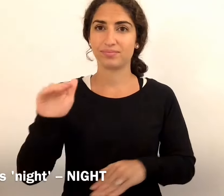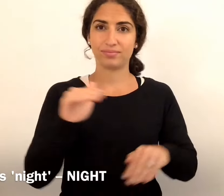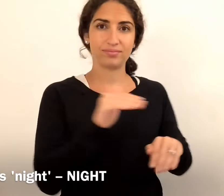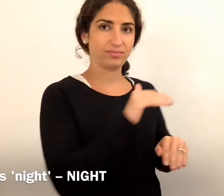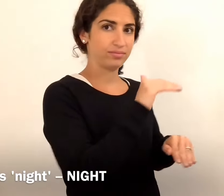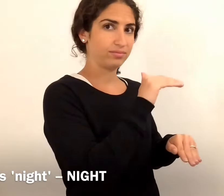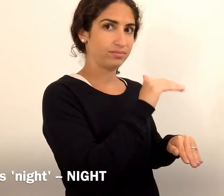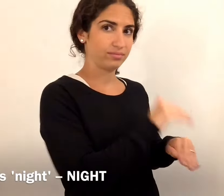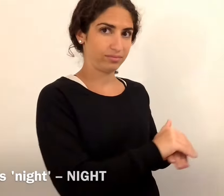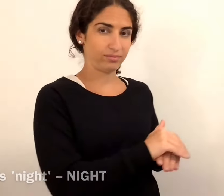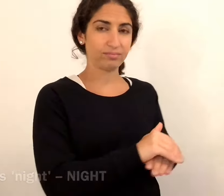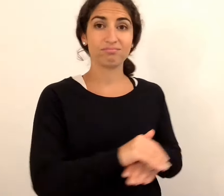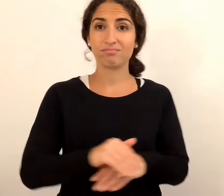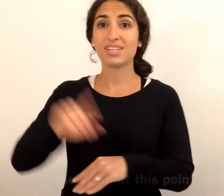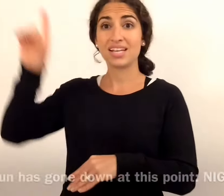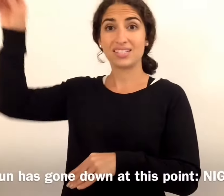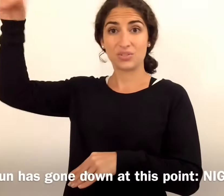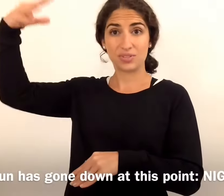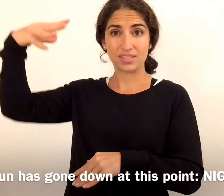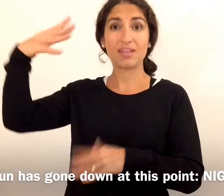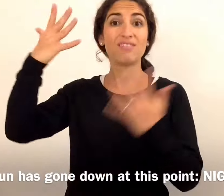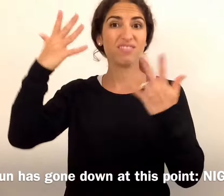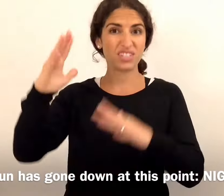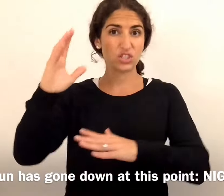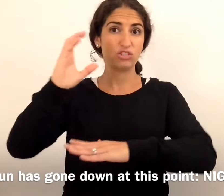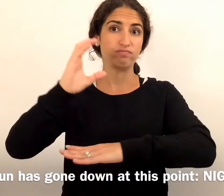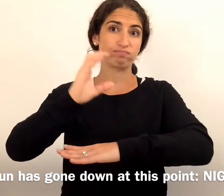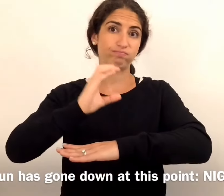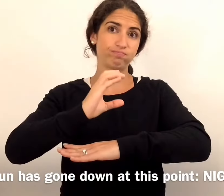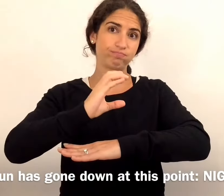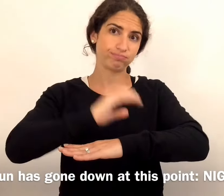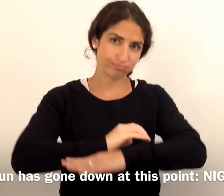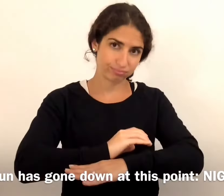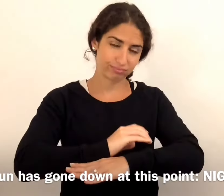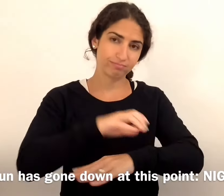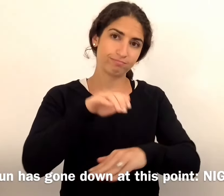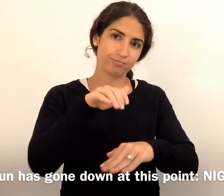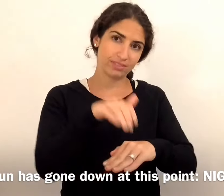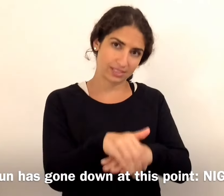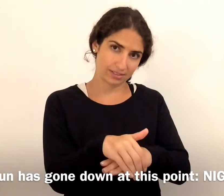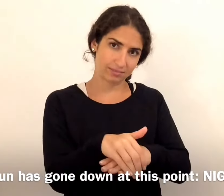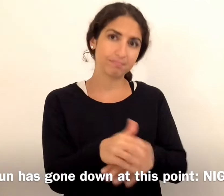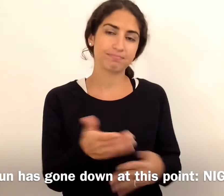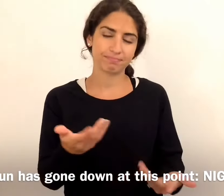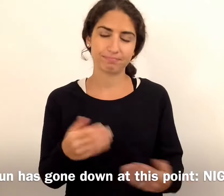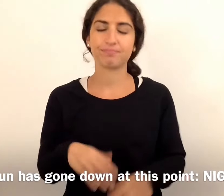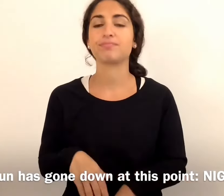So now the Sun has finished setting or is setting perhaps --